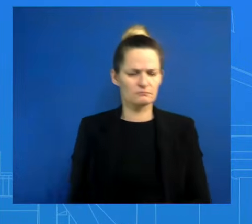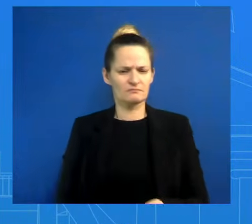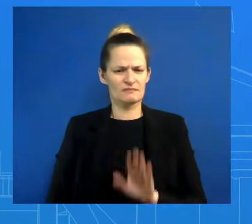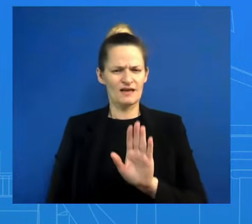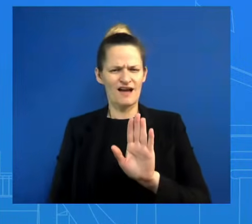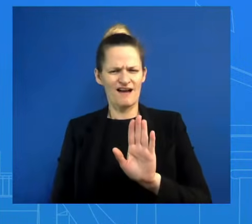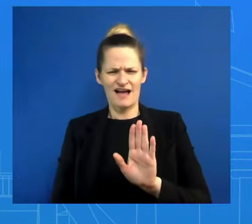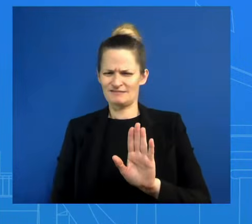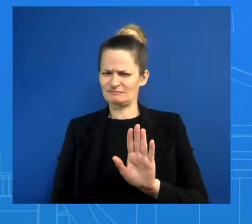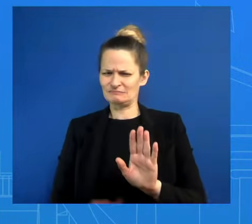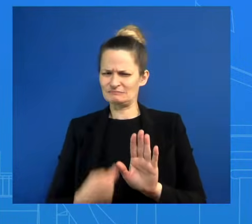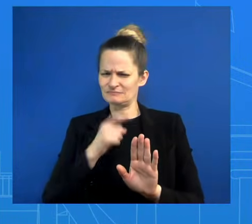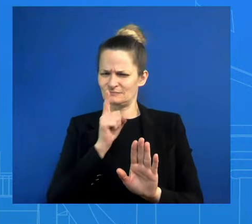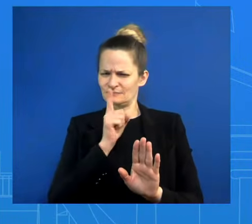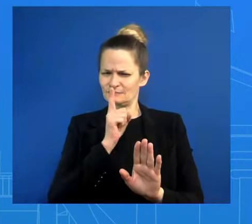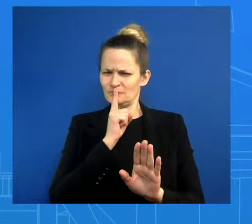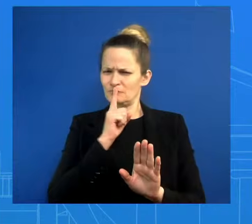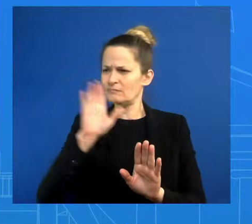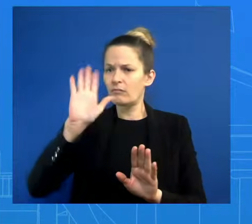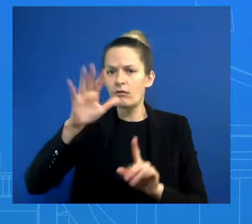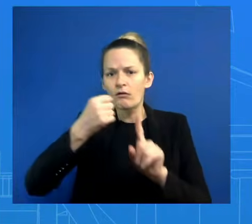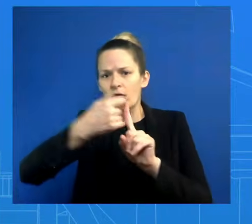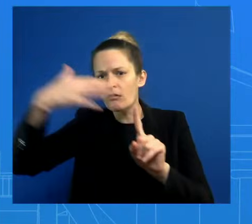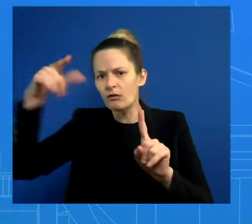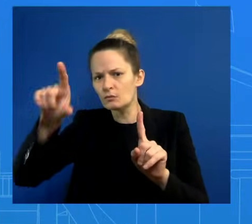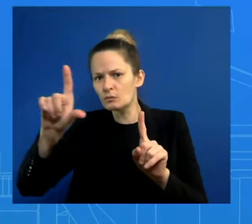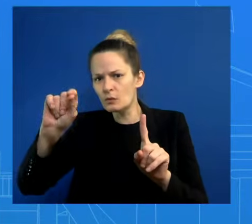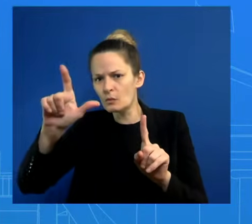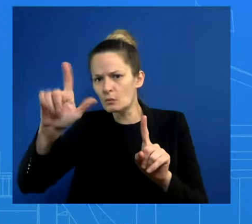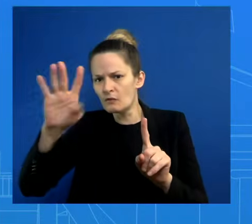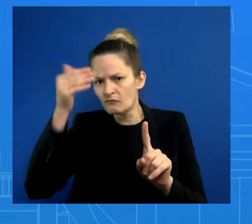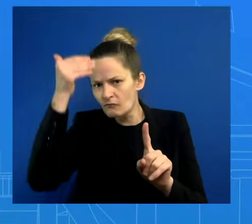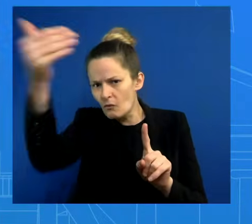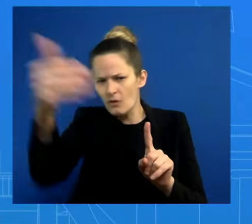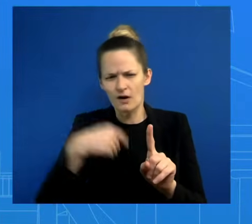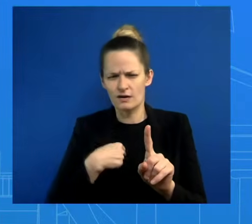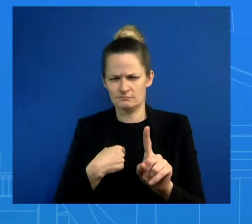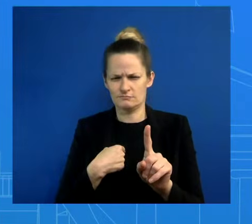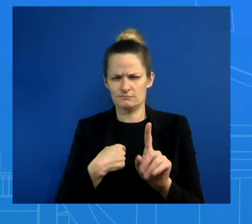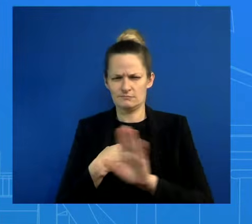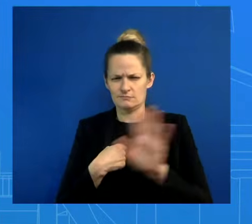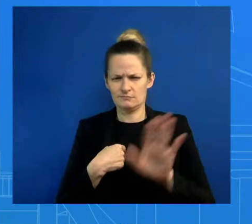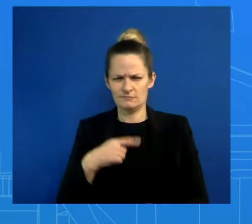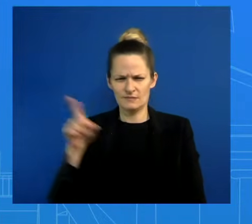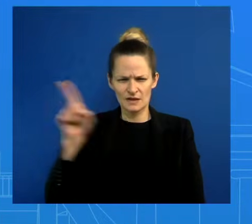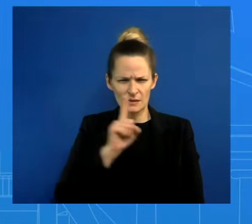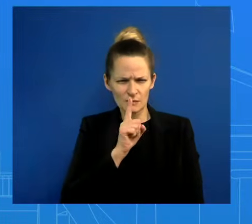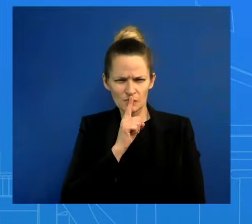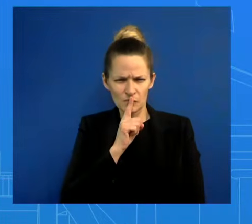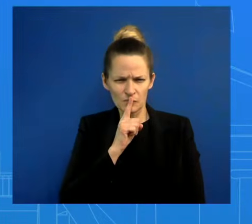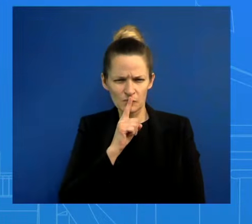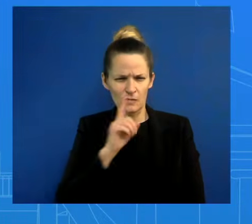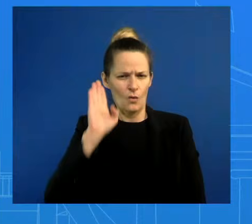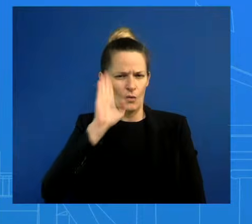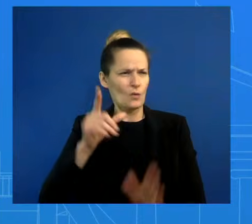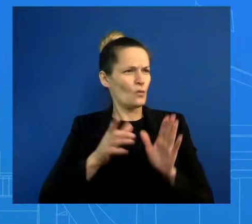she hasn't announced her plans for 2024 yet. So I -- just not something that I'm going to speak to. The Press: Does she have the support of the President right now -- Ms. Jean-Pierre: Oh, absolu- --